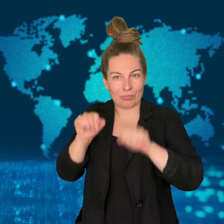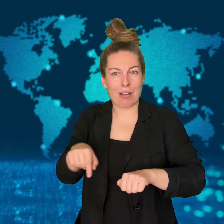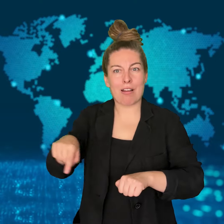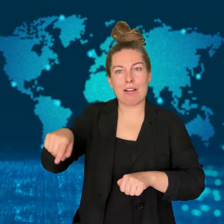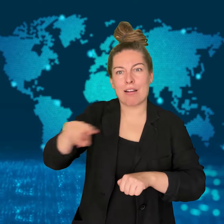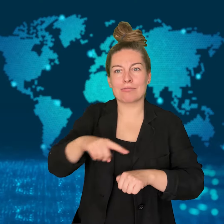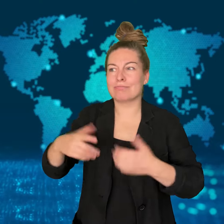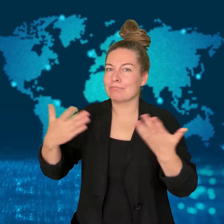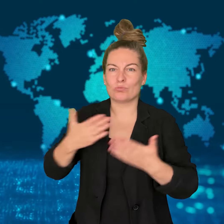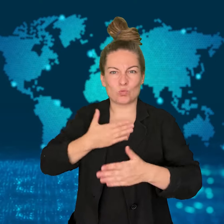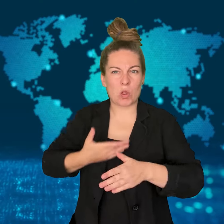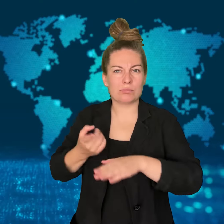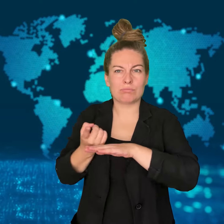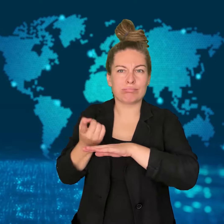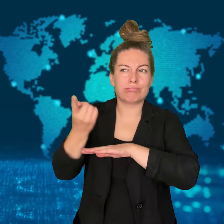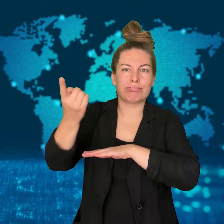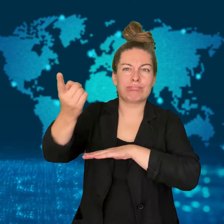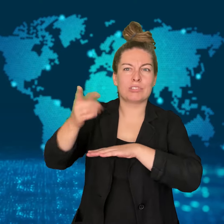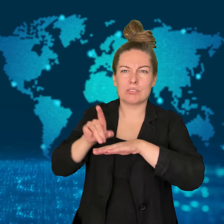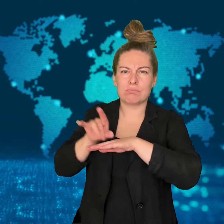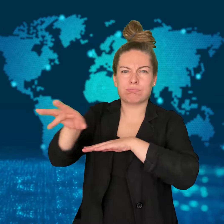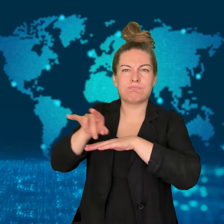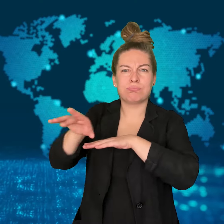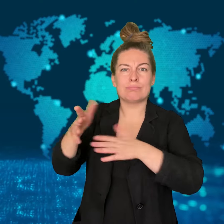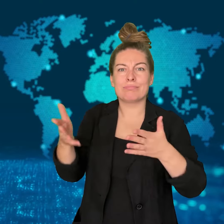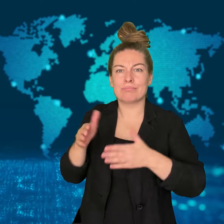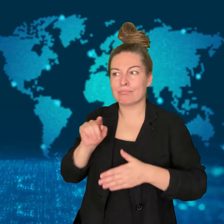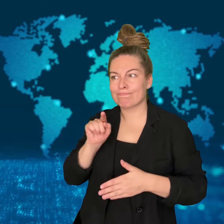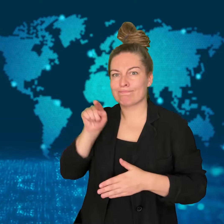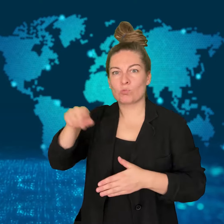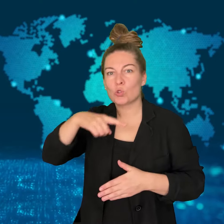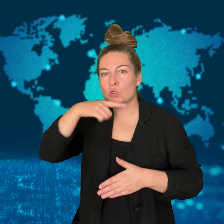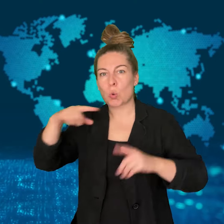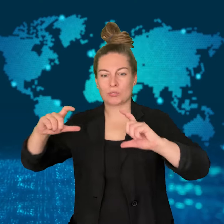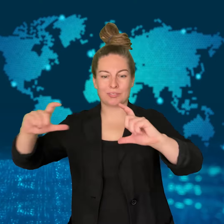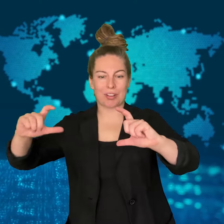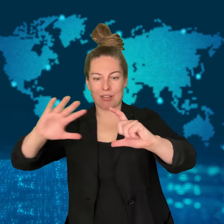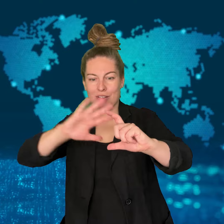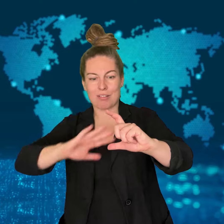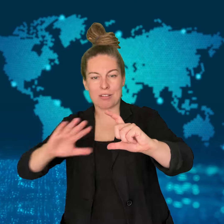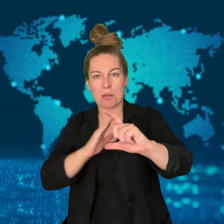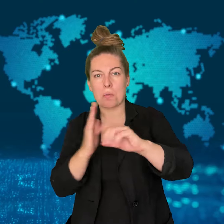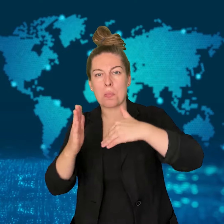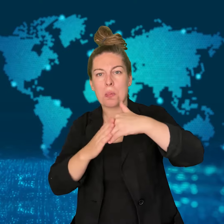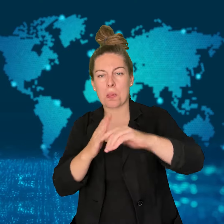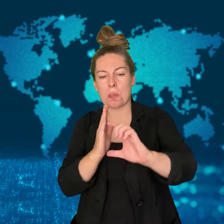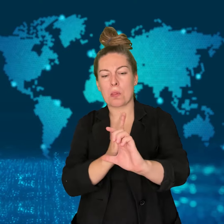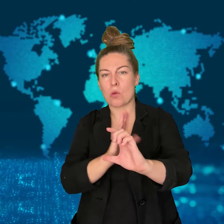use the long-range missiles they have provided to